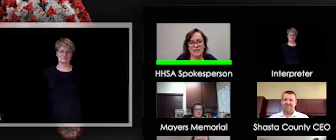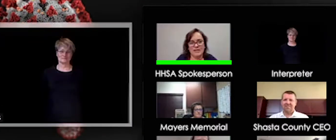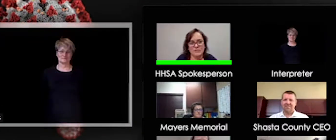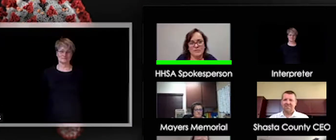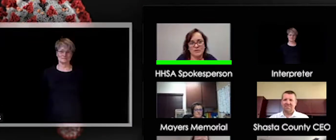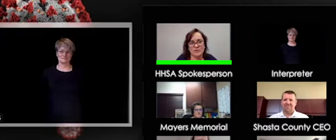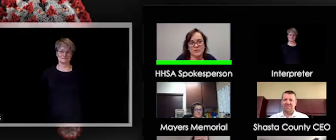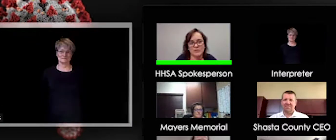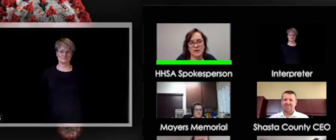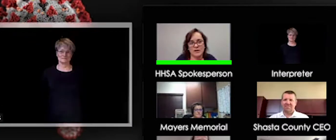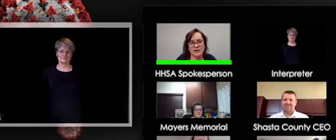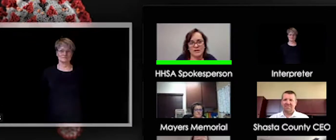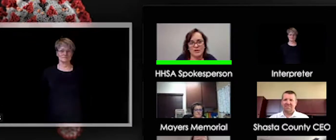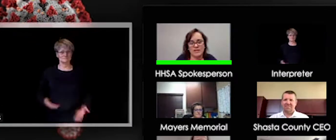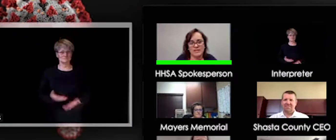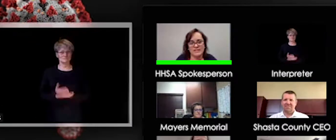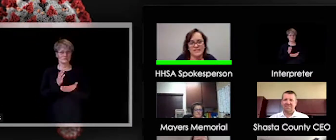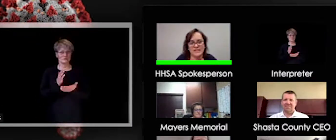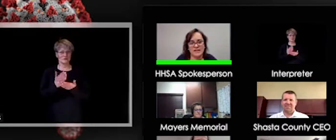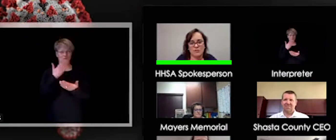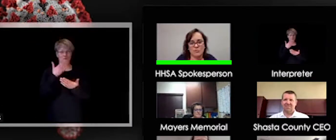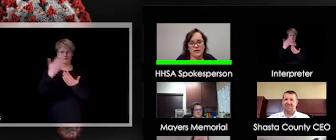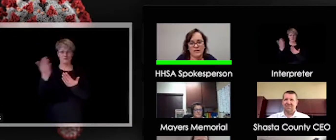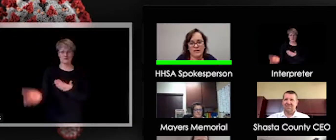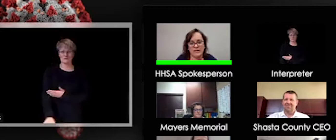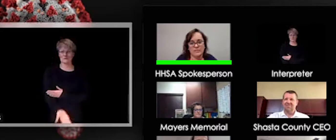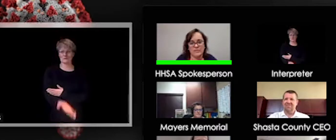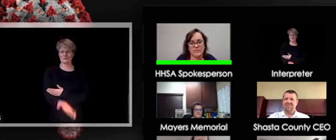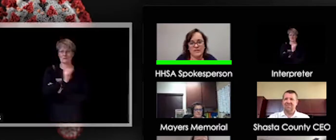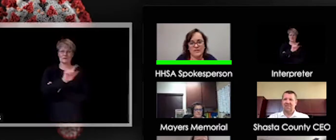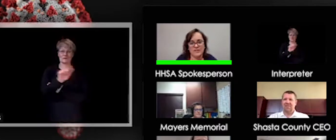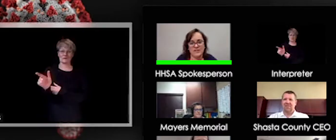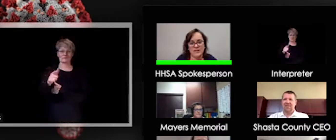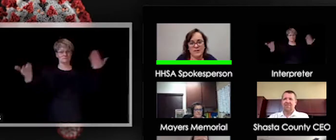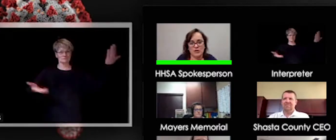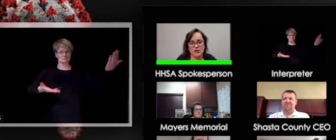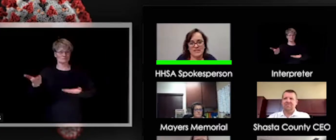Alright, good morning everyone. Welcome to our Wednesday morning media briefing about